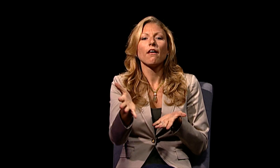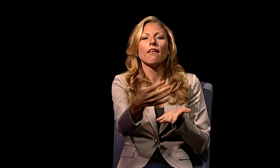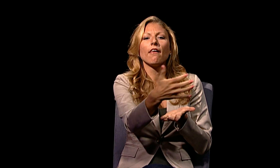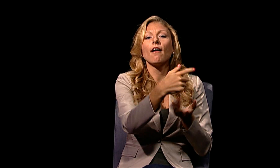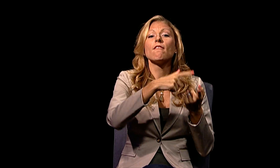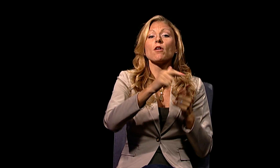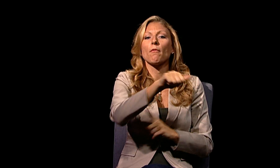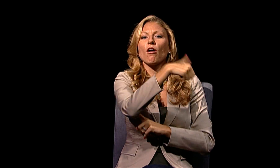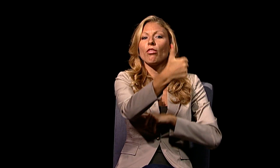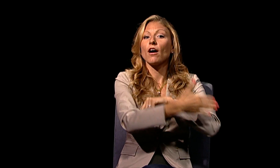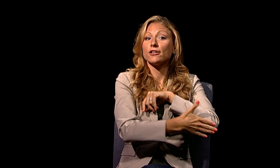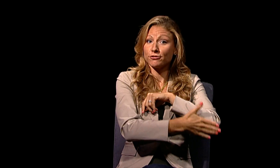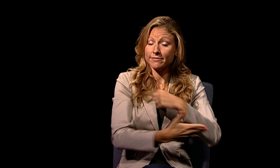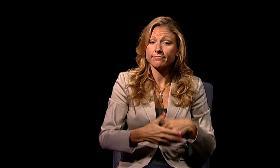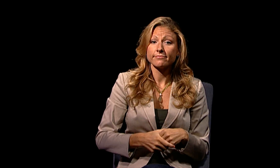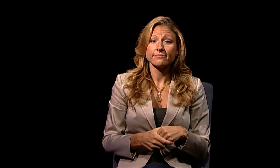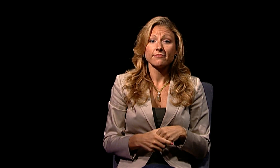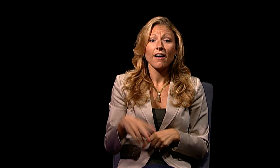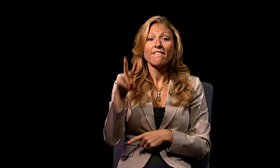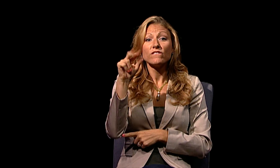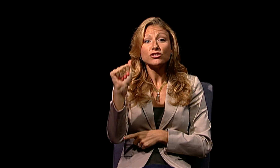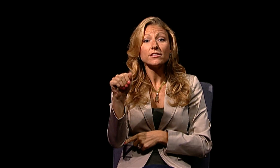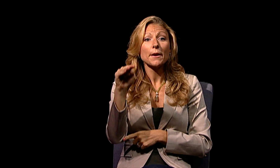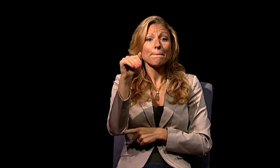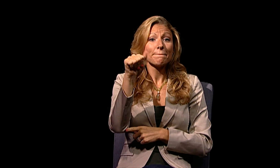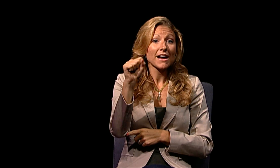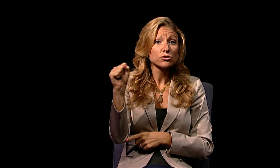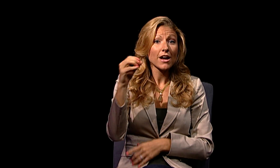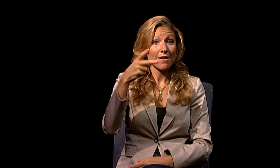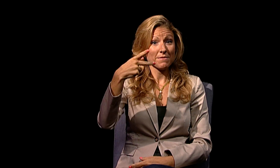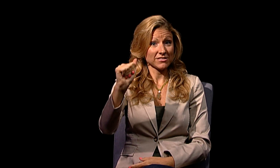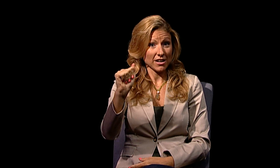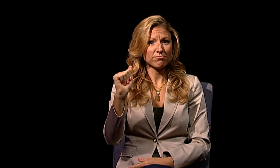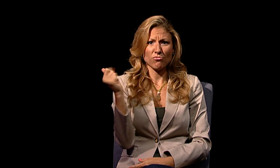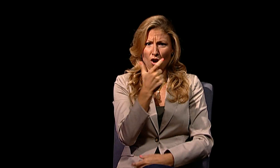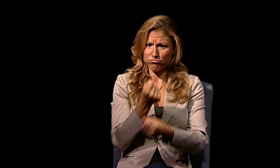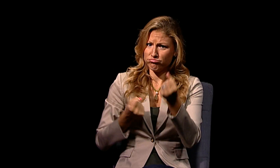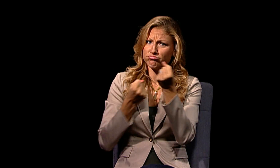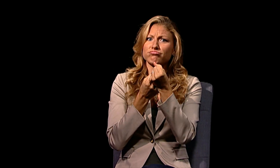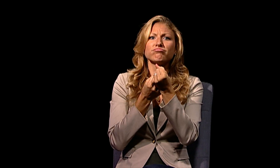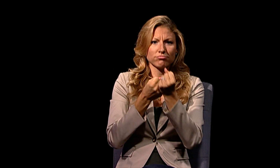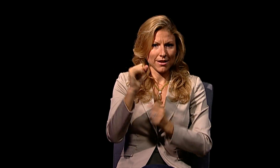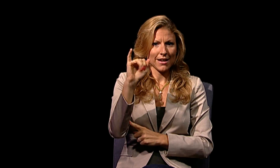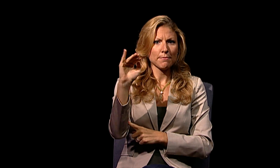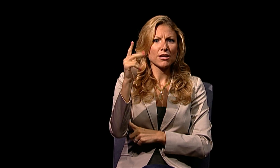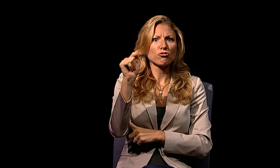BUT CULTIVATED THEM FROM FOREIGN LANDS. VIRGINIA, MASSACHUSETTS AND PENNSYLVANIA